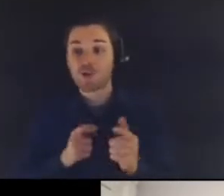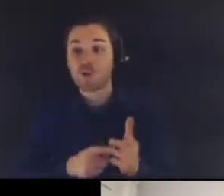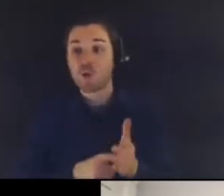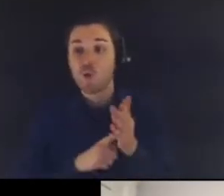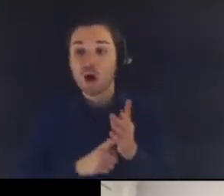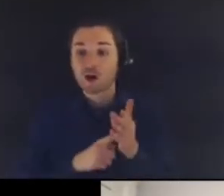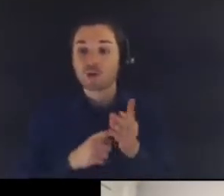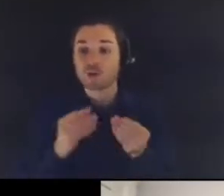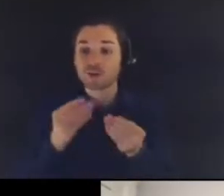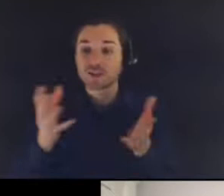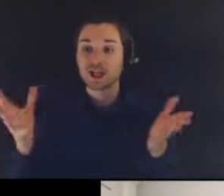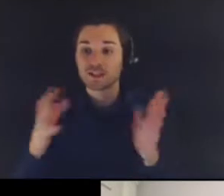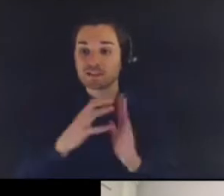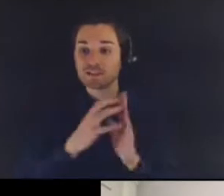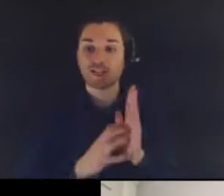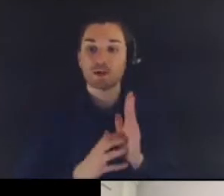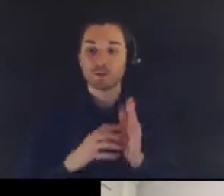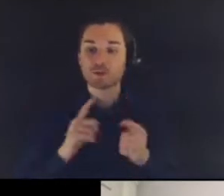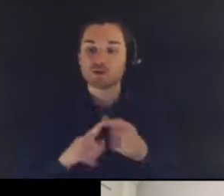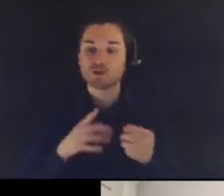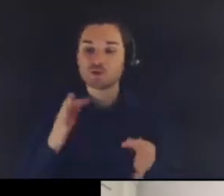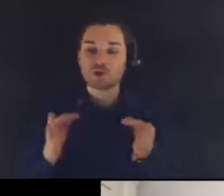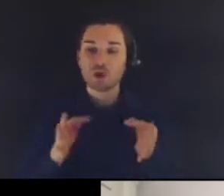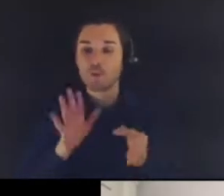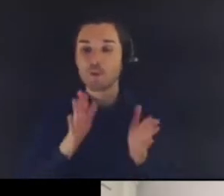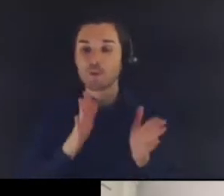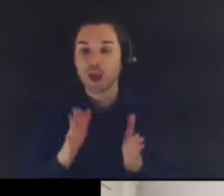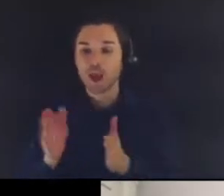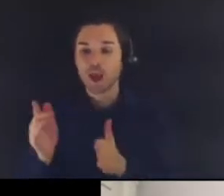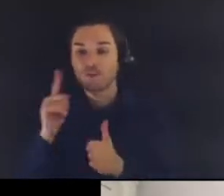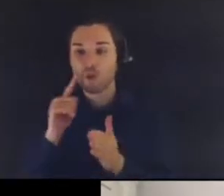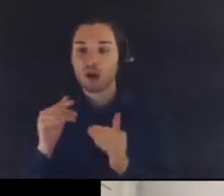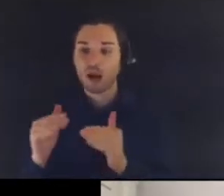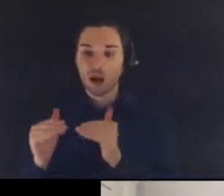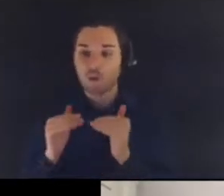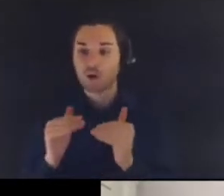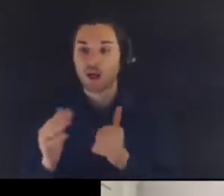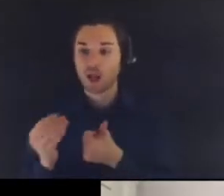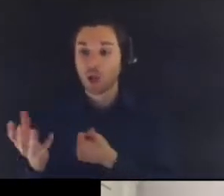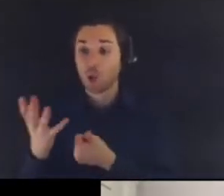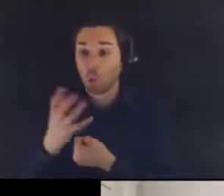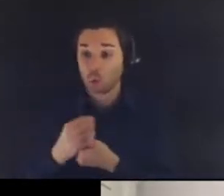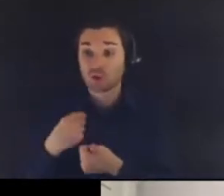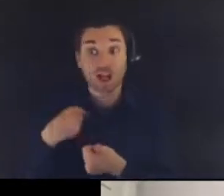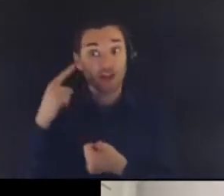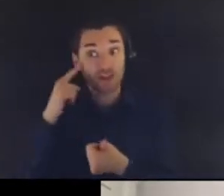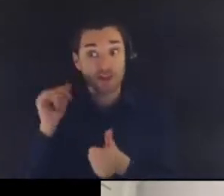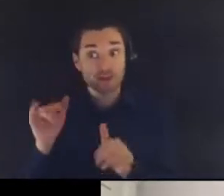your equity and inclusion, I think that s great, but we need to be careful about the